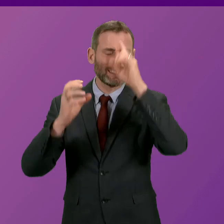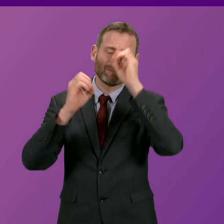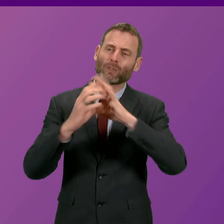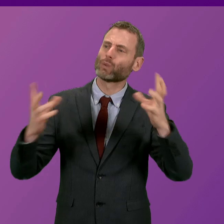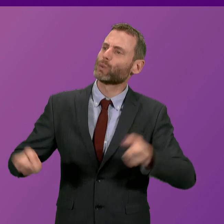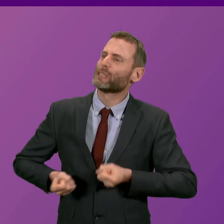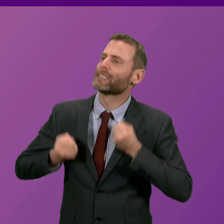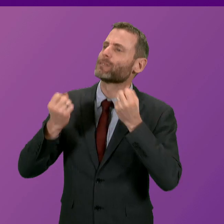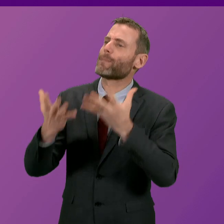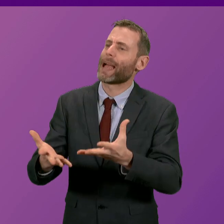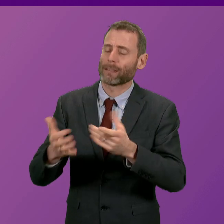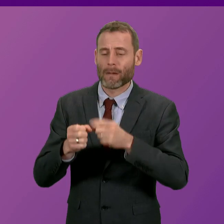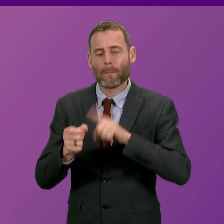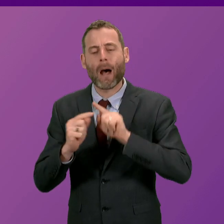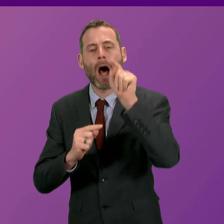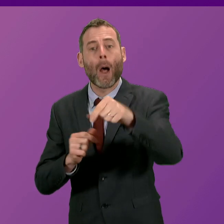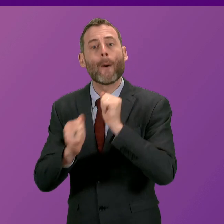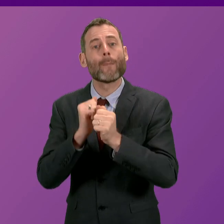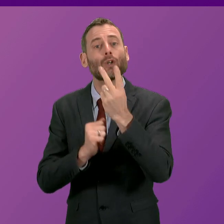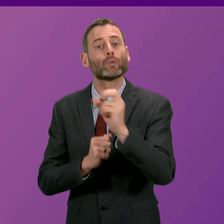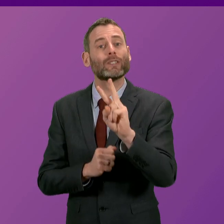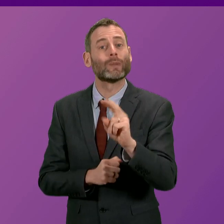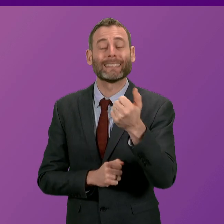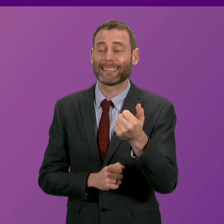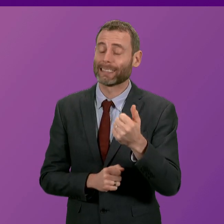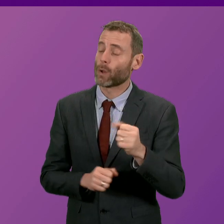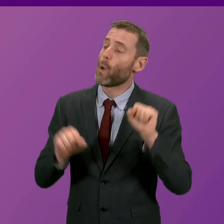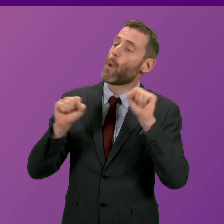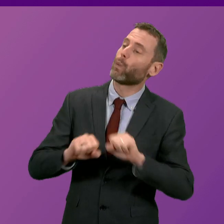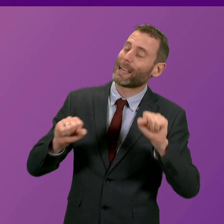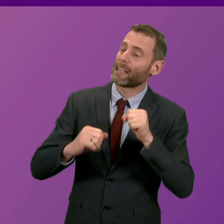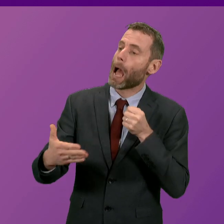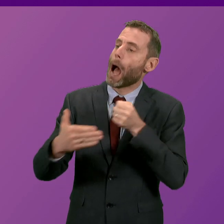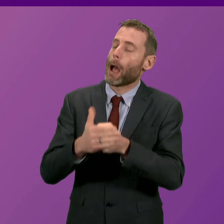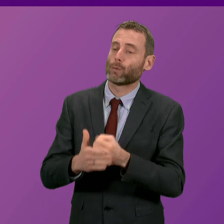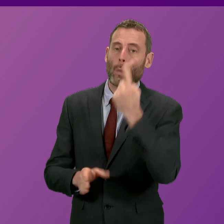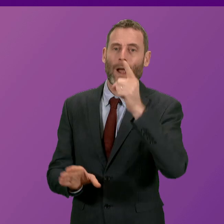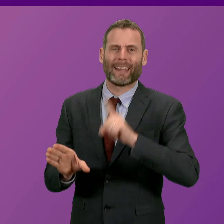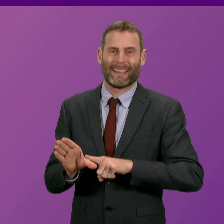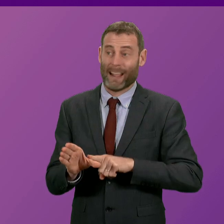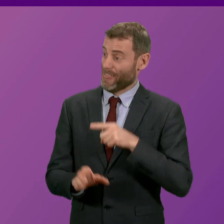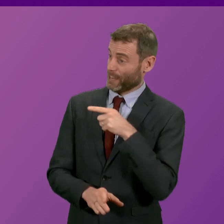by March 2026, Scots will not have to wait for more than a year just for an appointment?